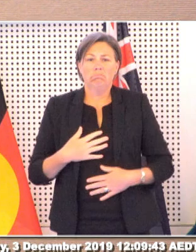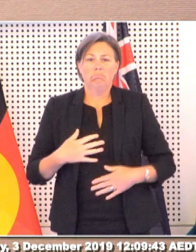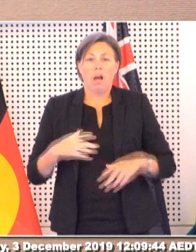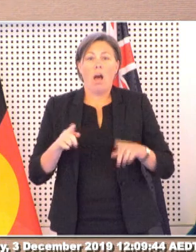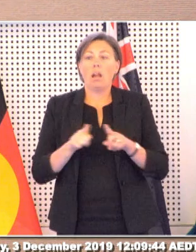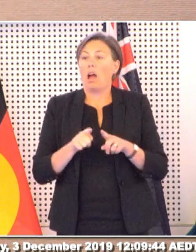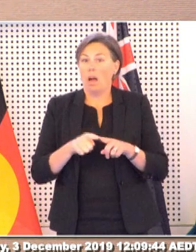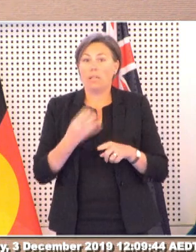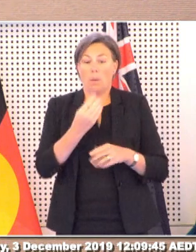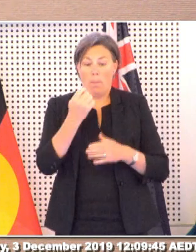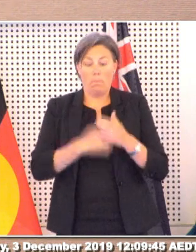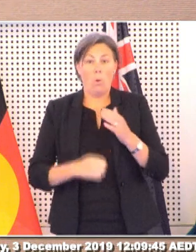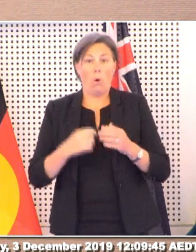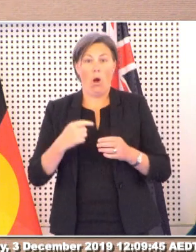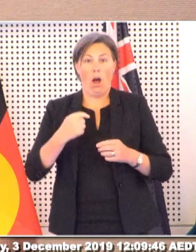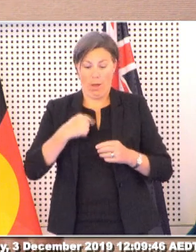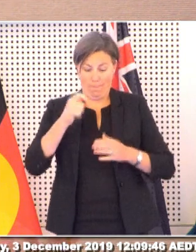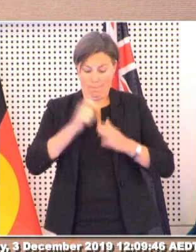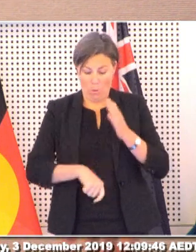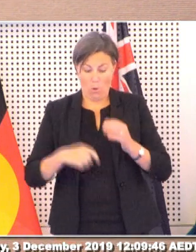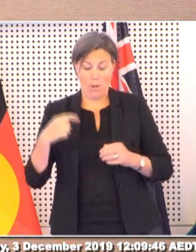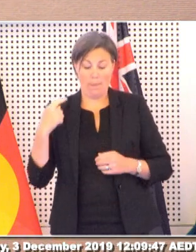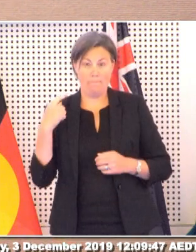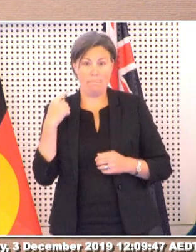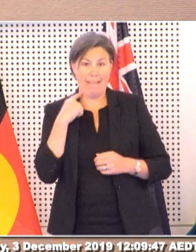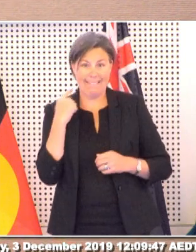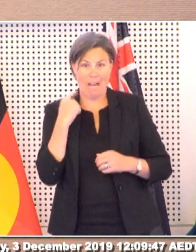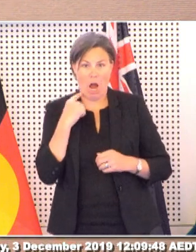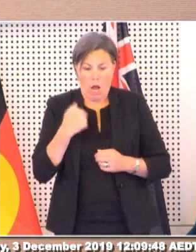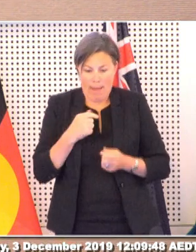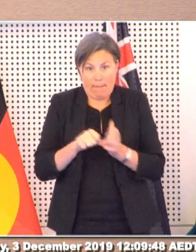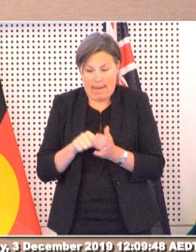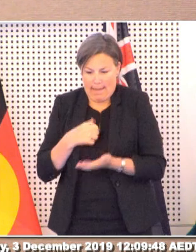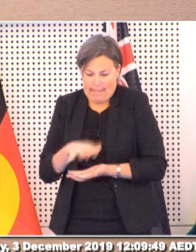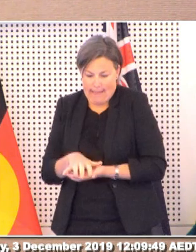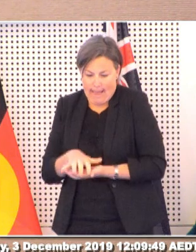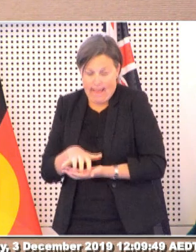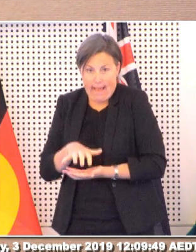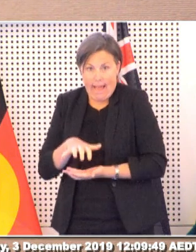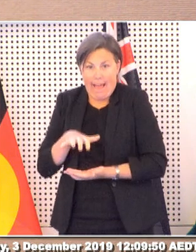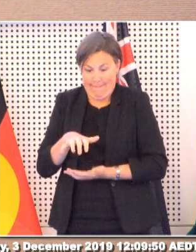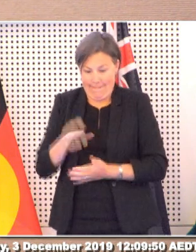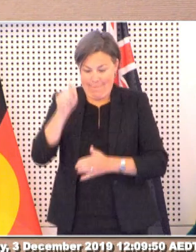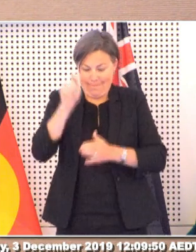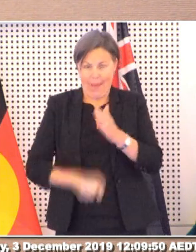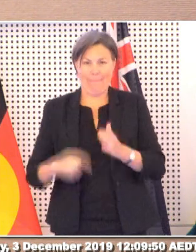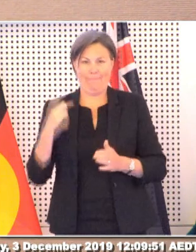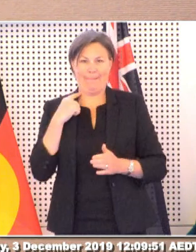Christmas dinner. And they’d gone without in order to buy the meat. And a worker took it home without their permission to cook it